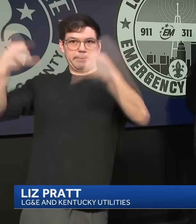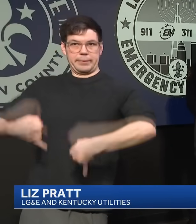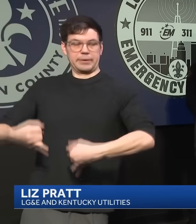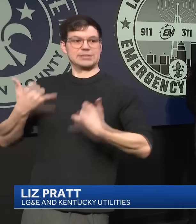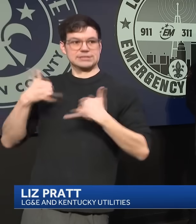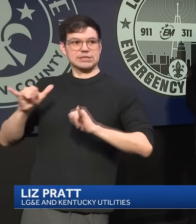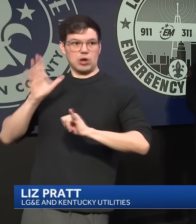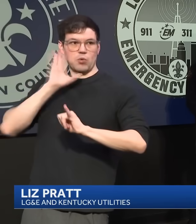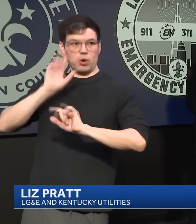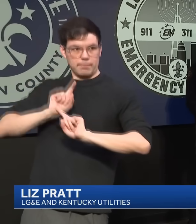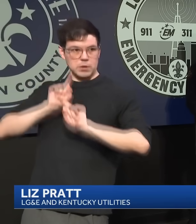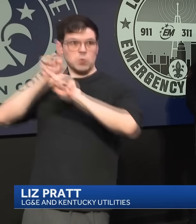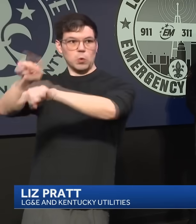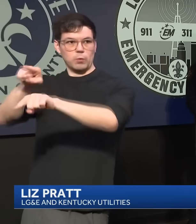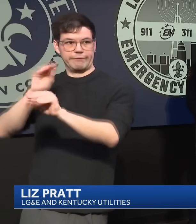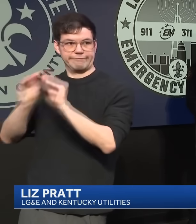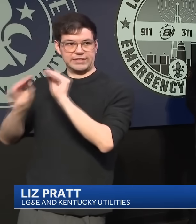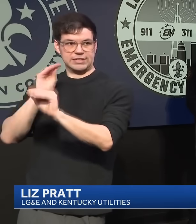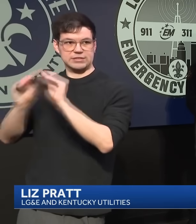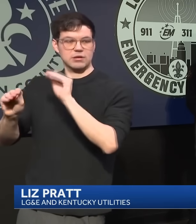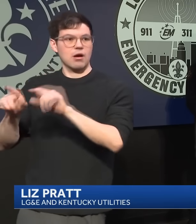WE WILL FOCUS FIRST ON PUBLIC SAFETY.